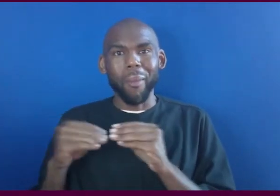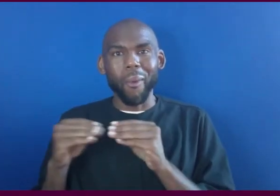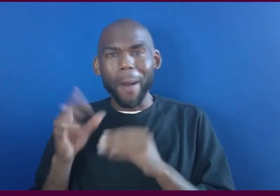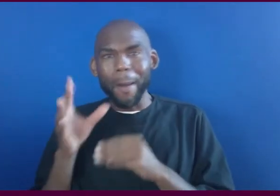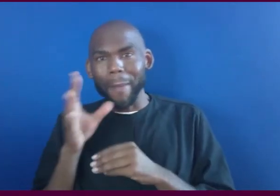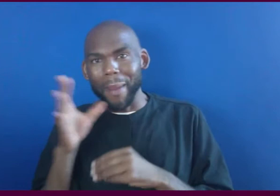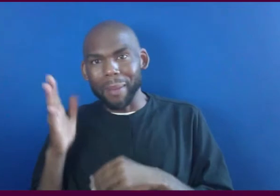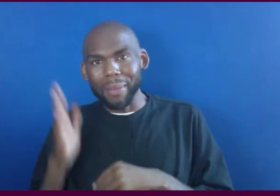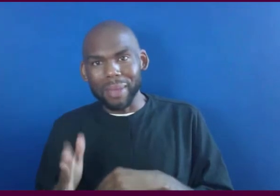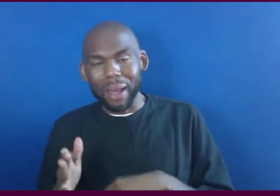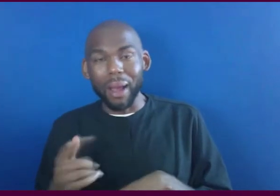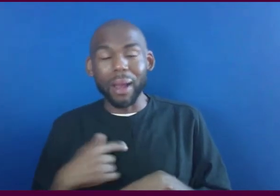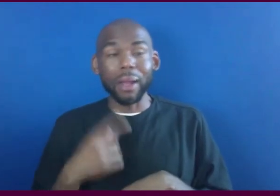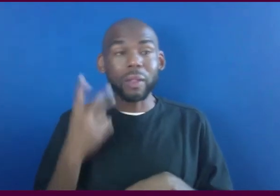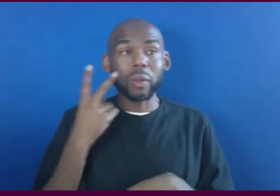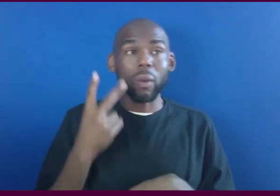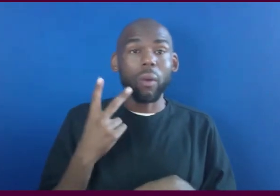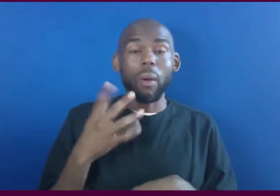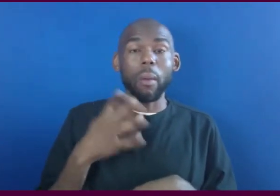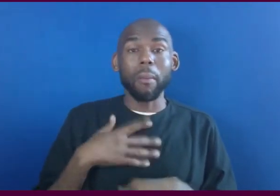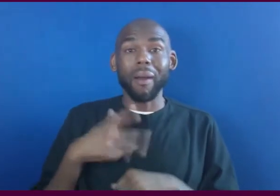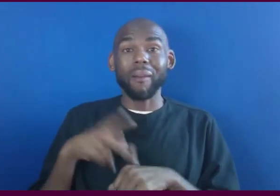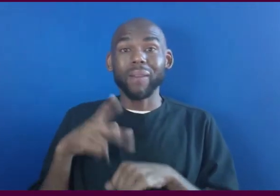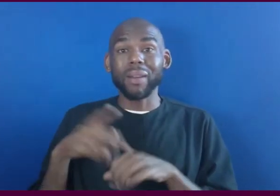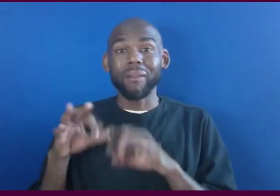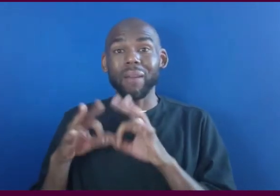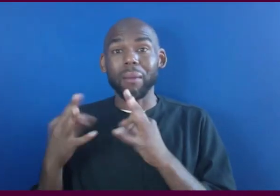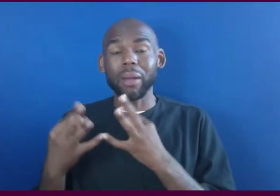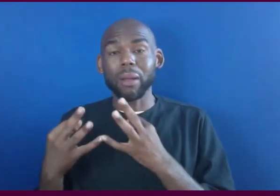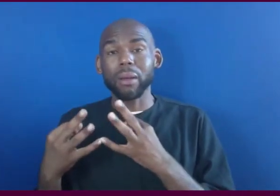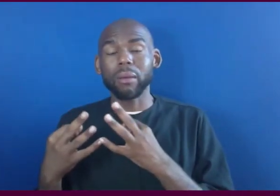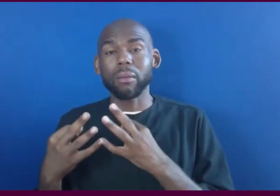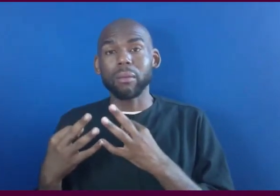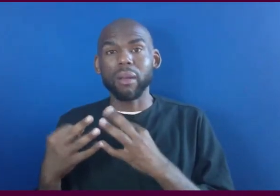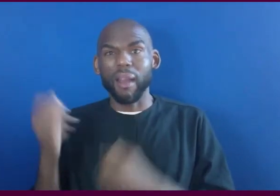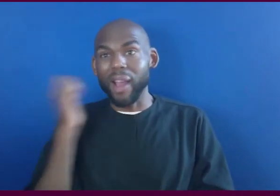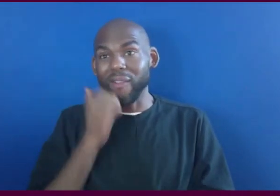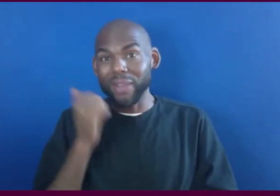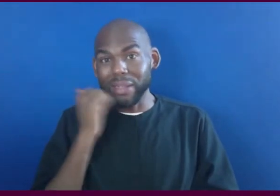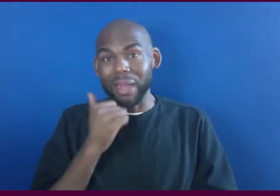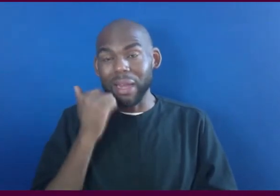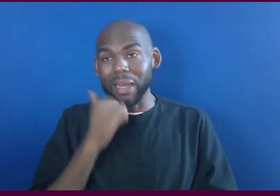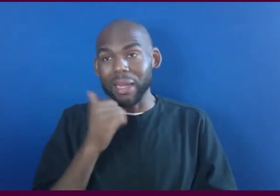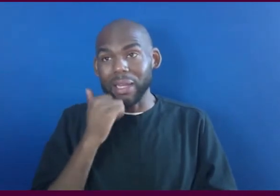So I saw my Filipino relatives virtually every day.